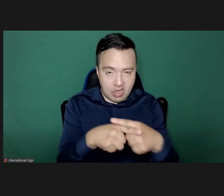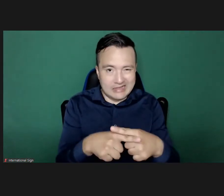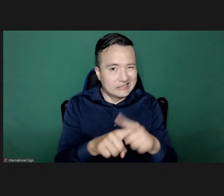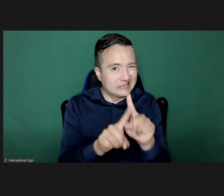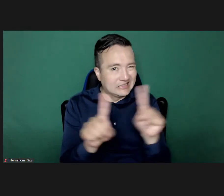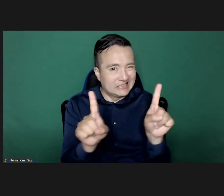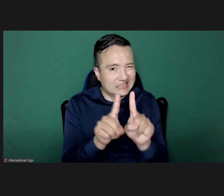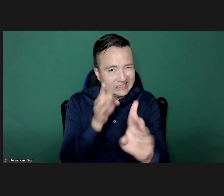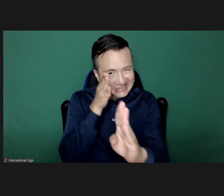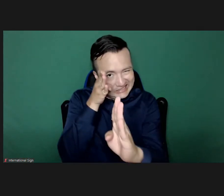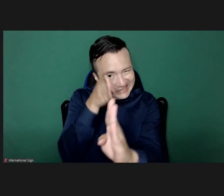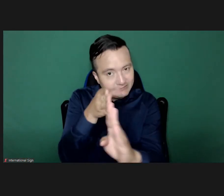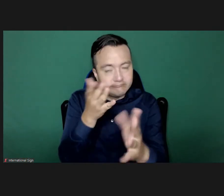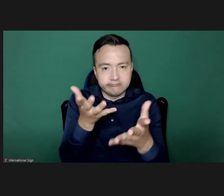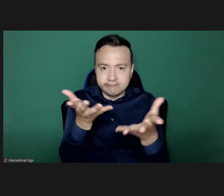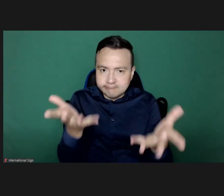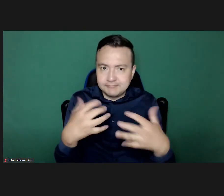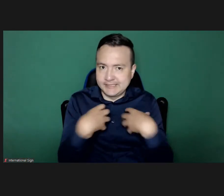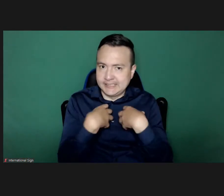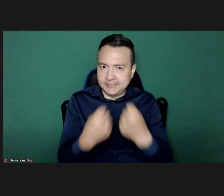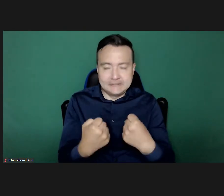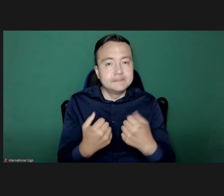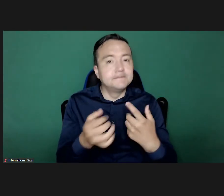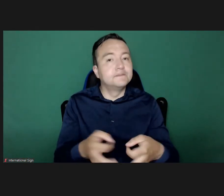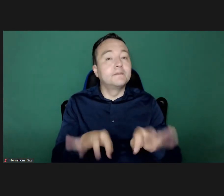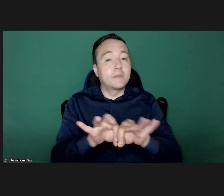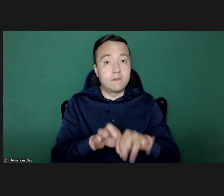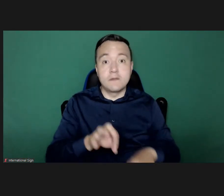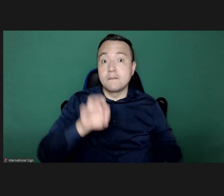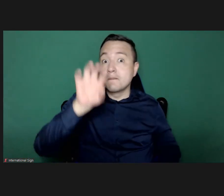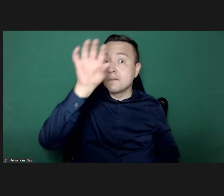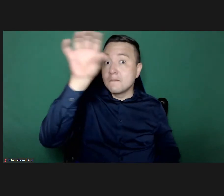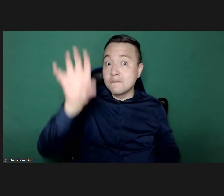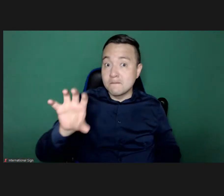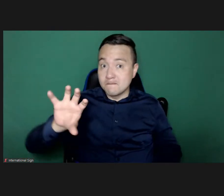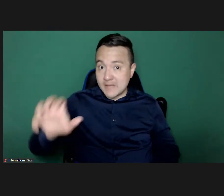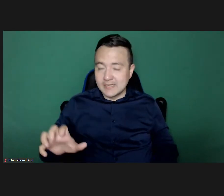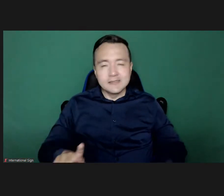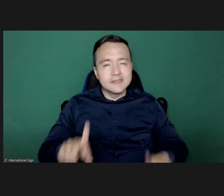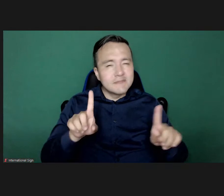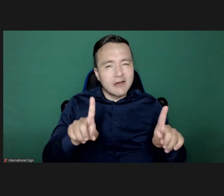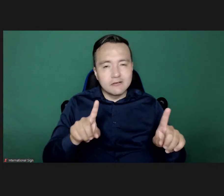Often there are mixed messages when governments and industries on the one hand